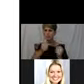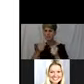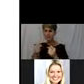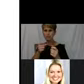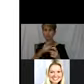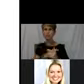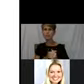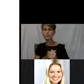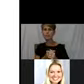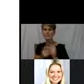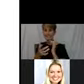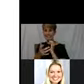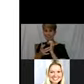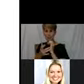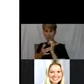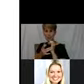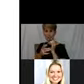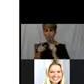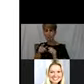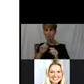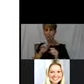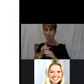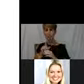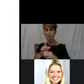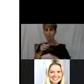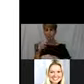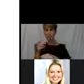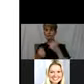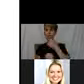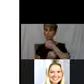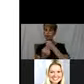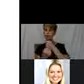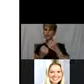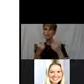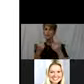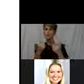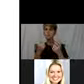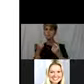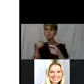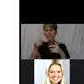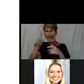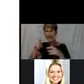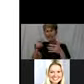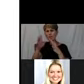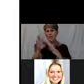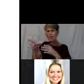is a foundational standpoint is you let the streets build the program. And the second I've started to build it,